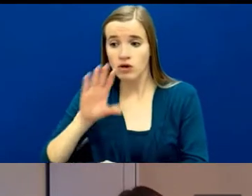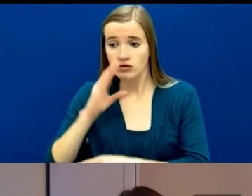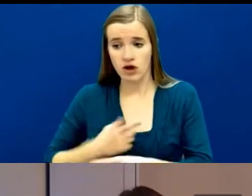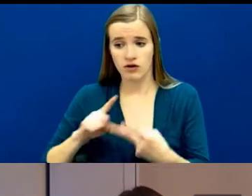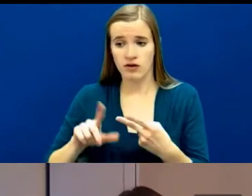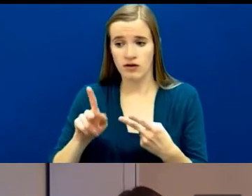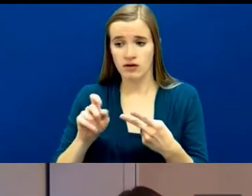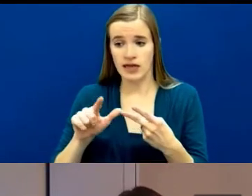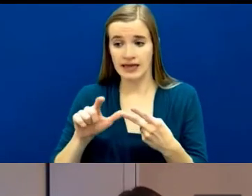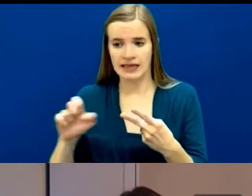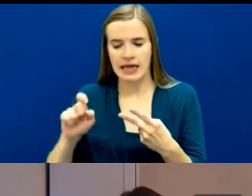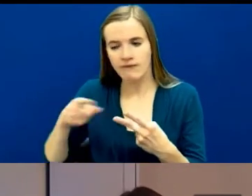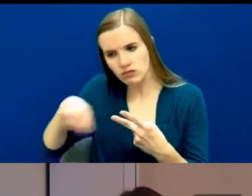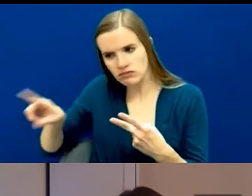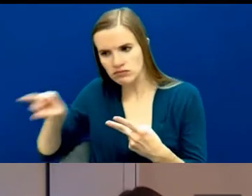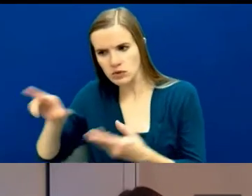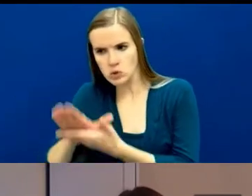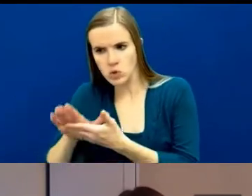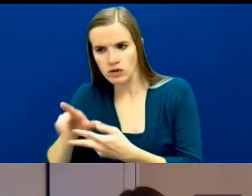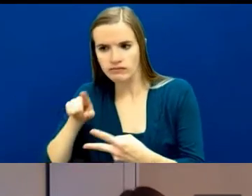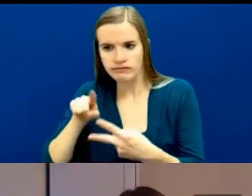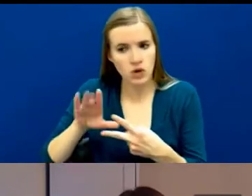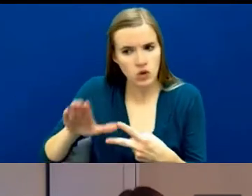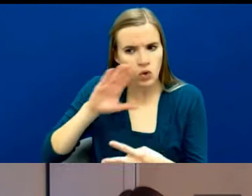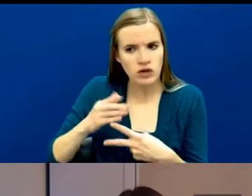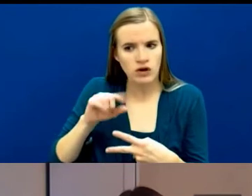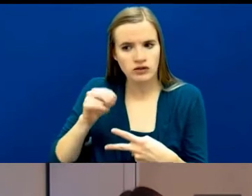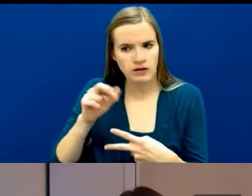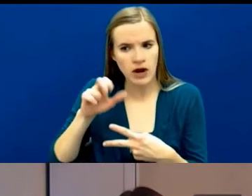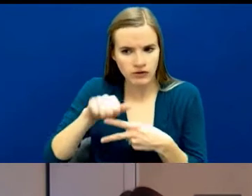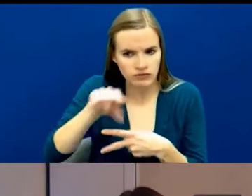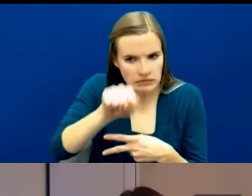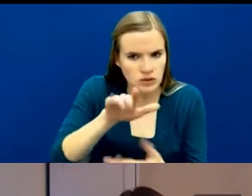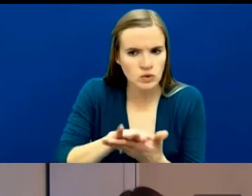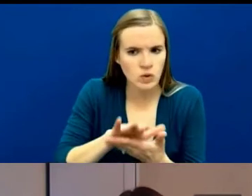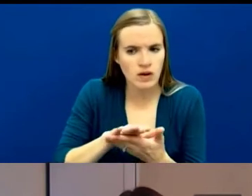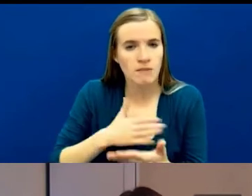another and my mom was like, No, I want my girls to be in the same school and go